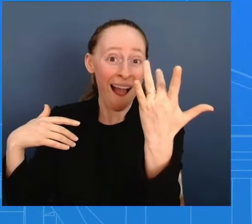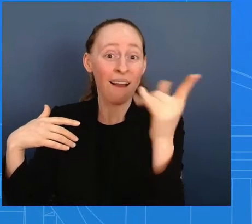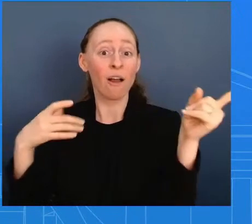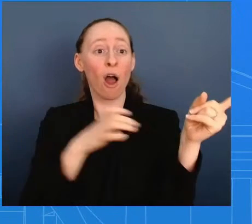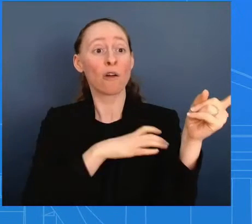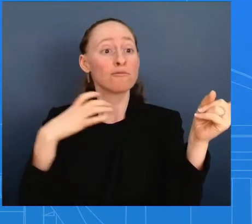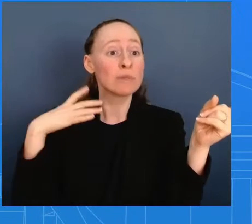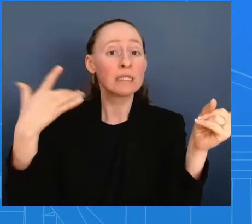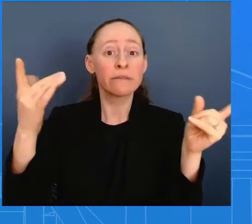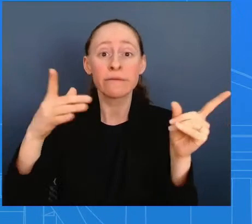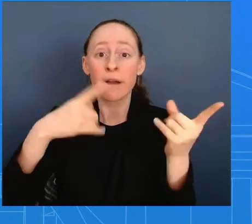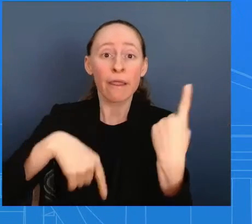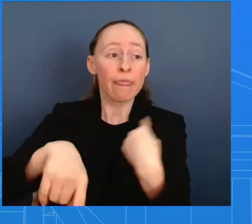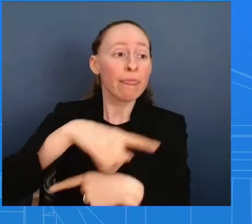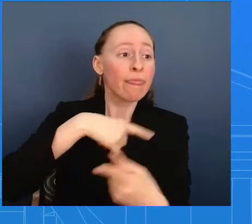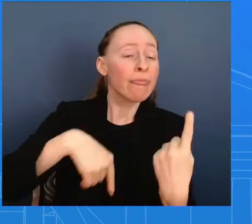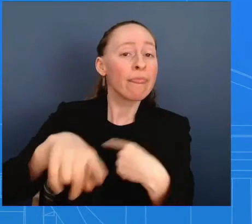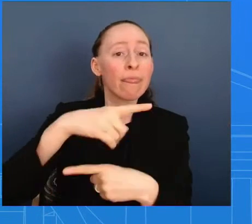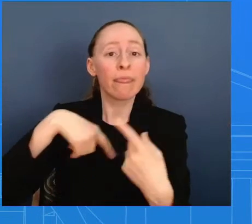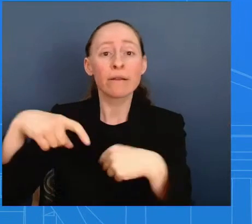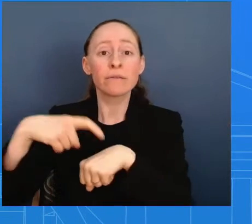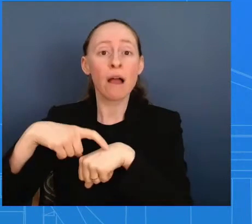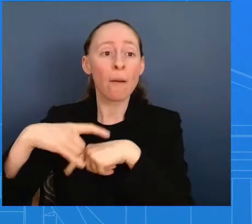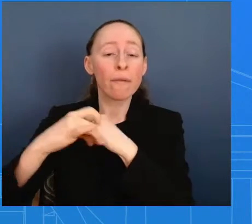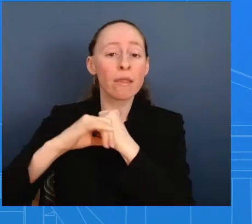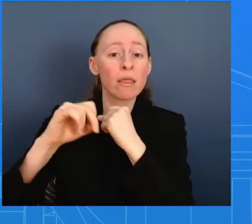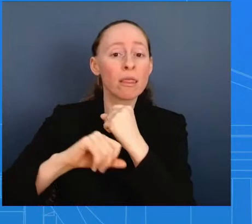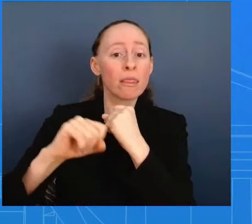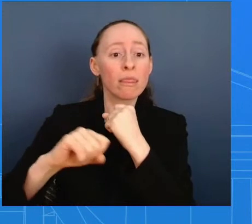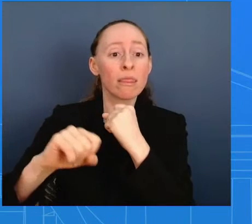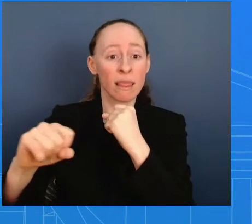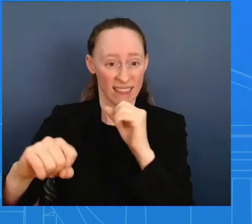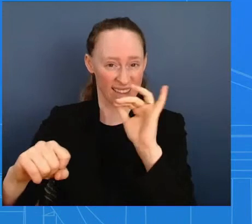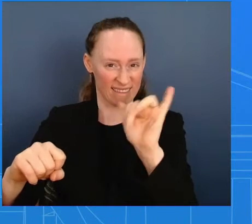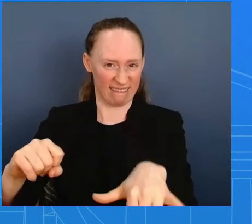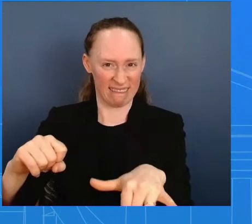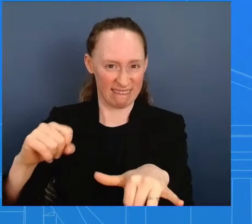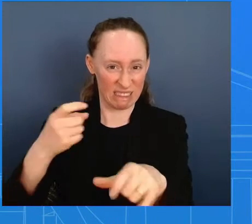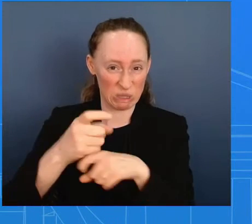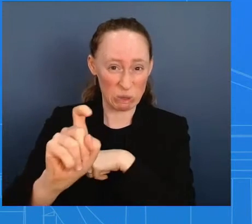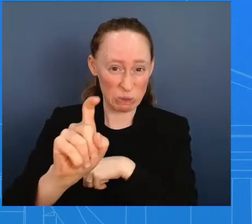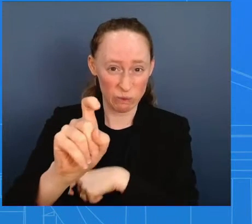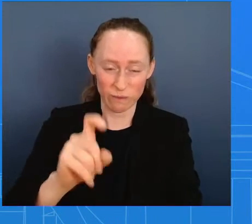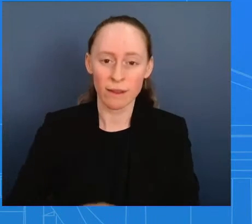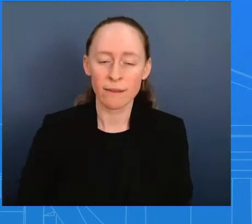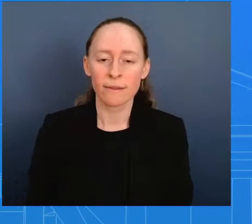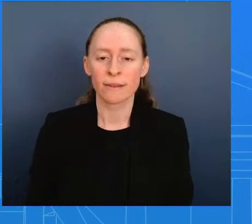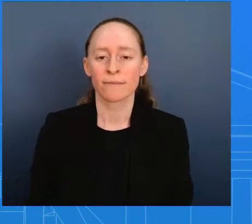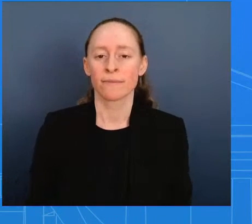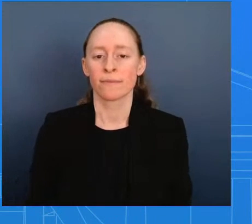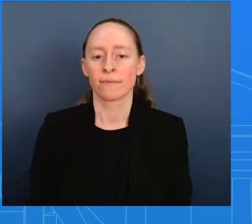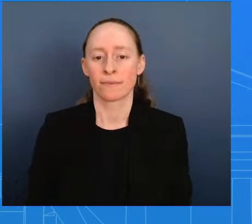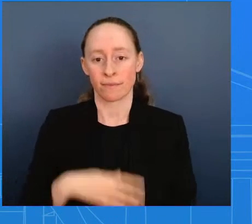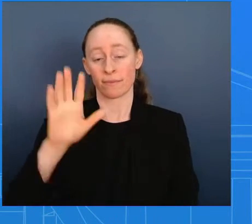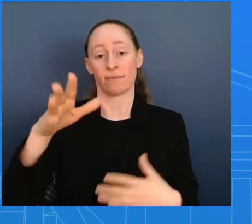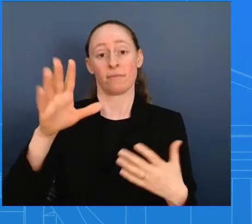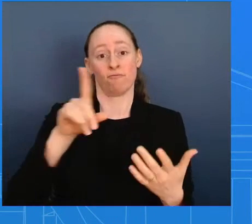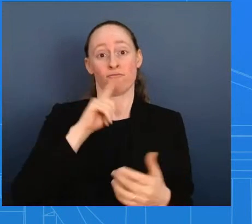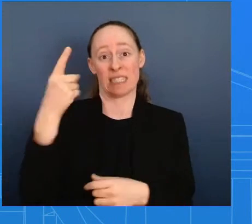that Russia has continued to push the envelope in terms of just the brutality and intensity of its campaign. It has sought more targets